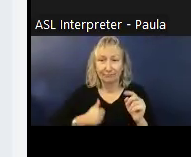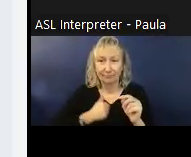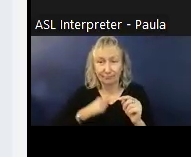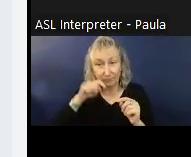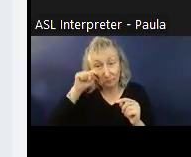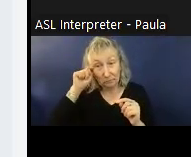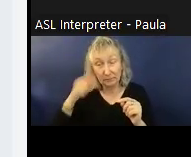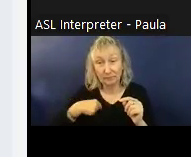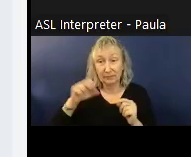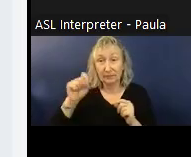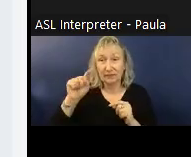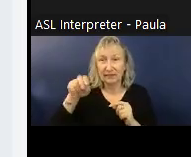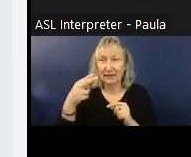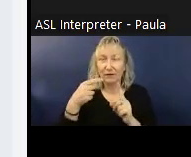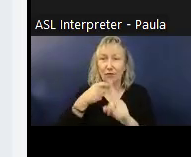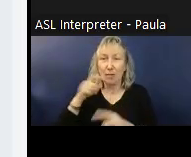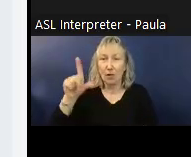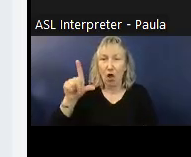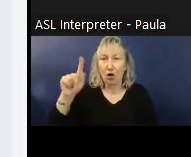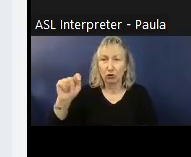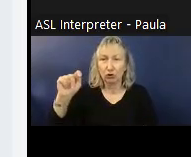Ombudsman's office and I cannot get Zoomed to raise my hand.